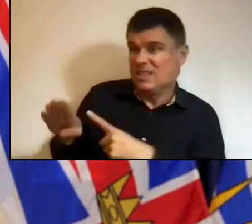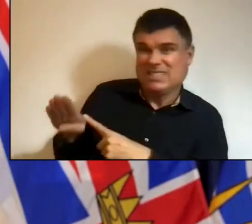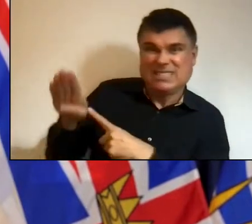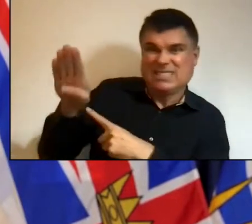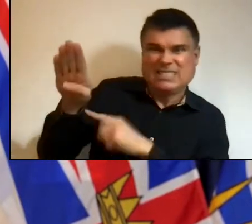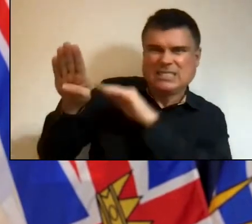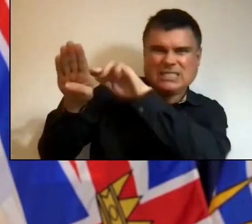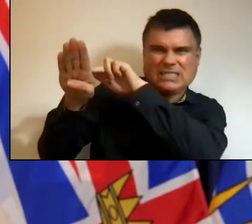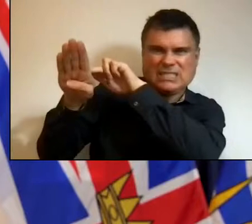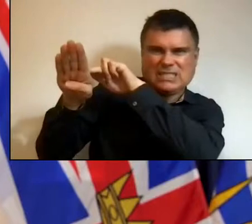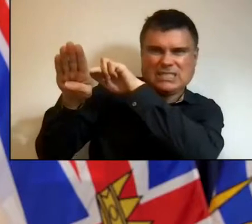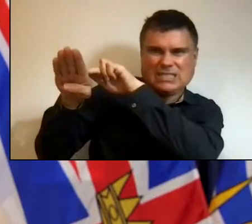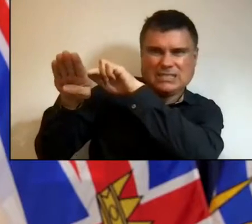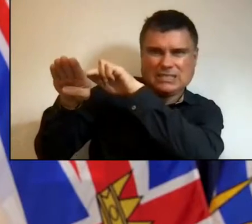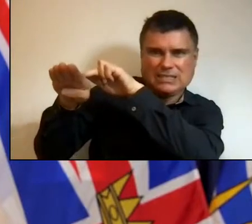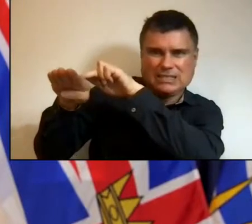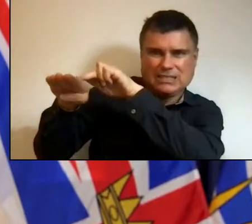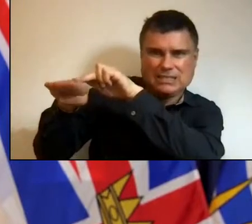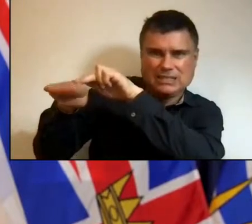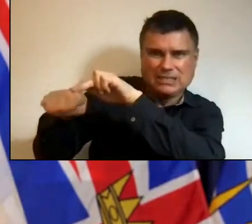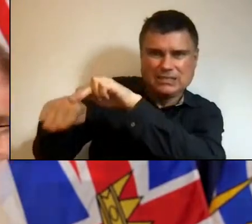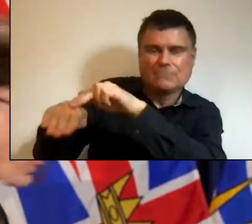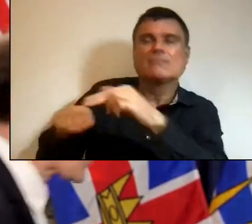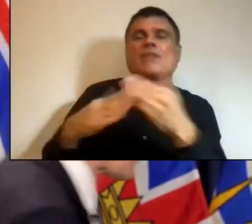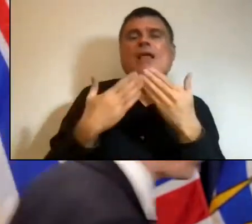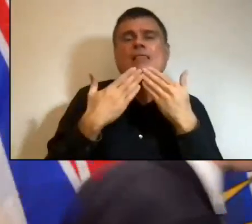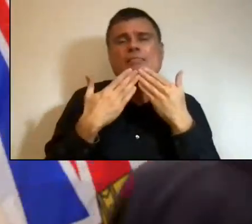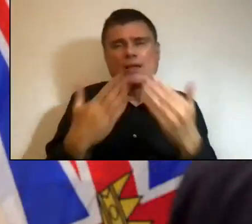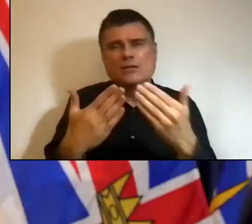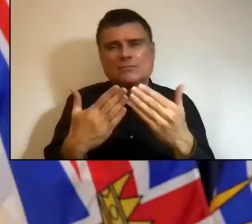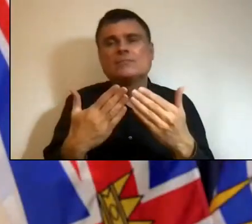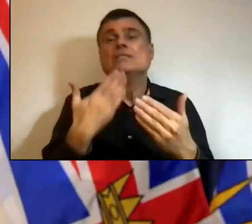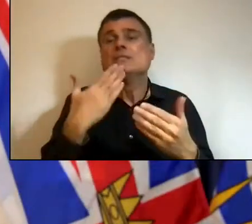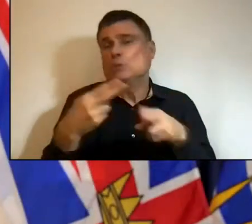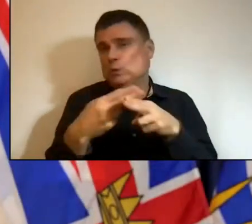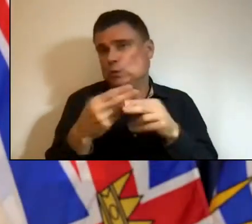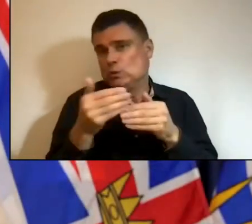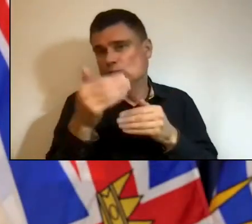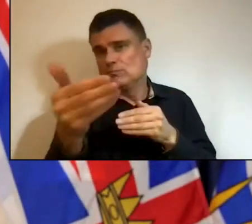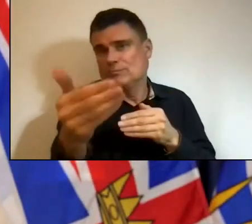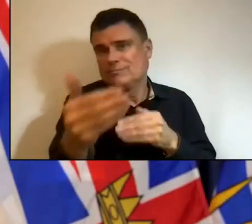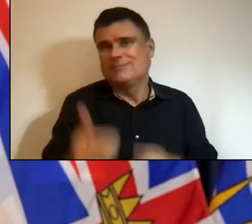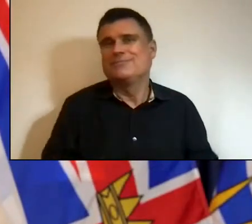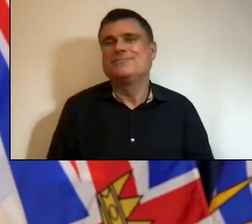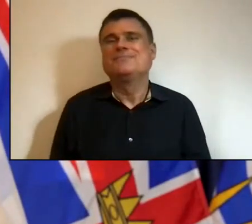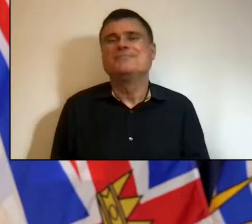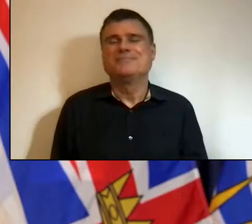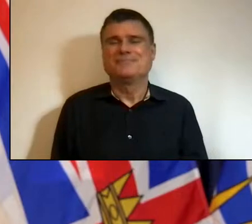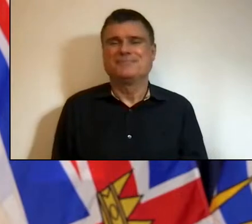. Thank you very much, and we look forward to seeing you soon.